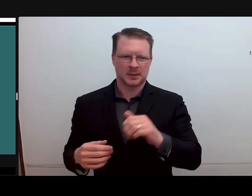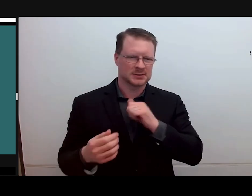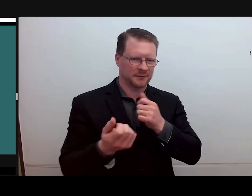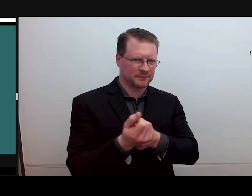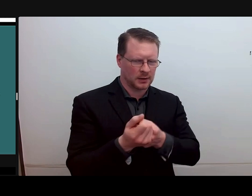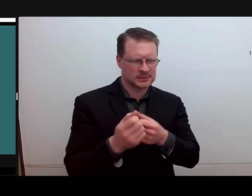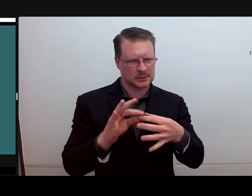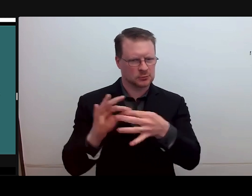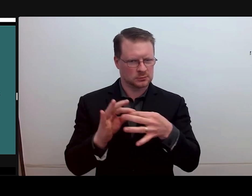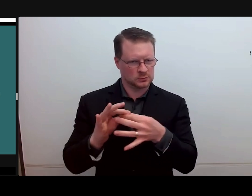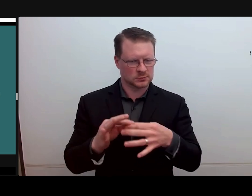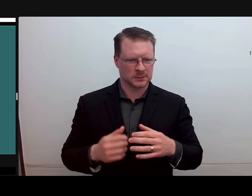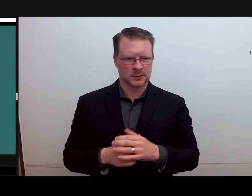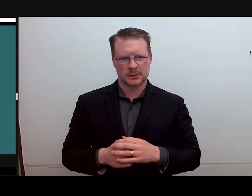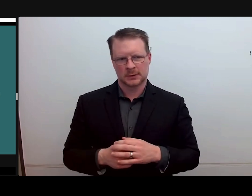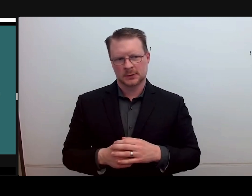This ties in between leadership and self-advocacy--